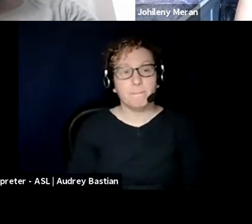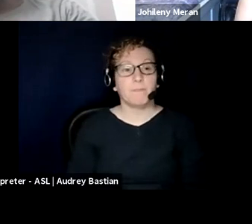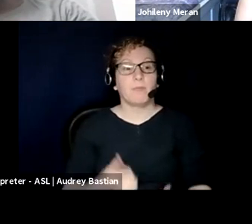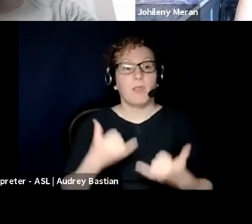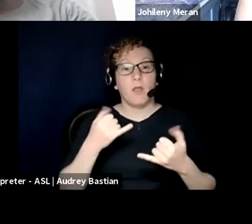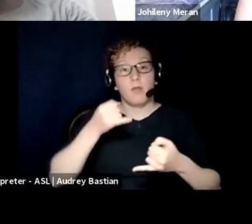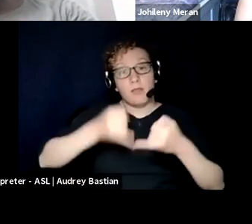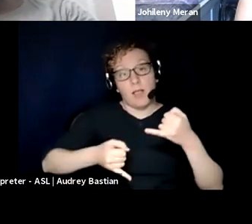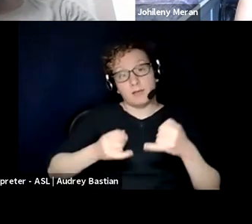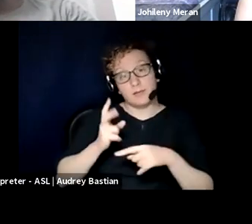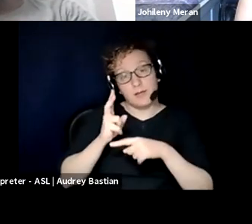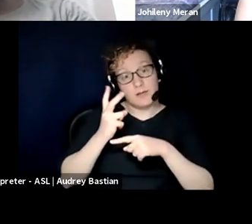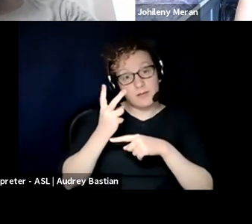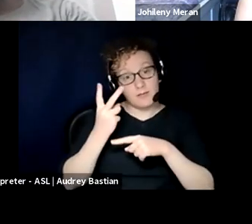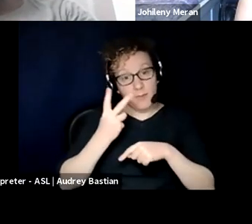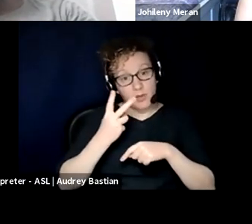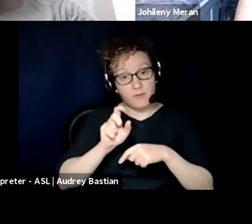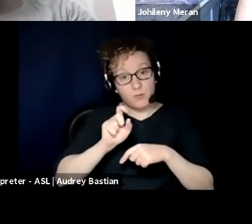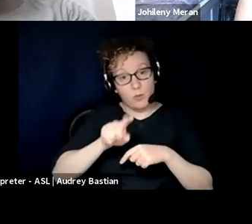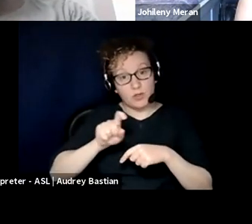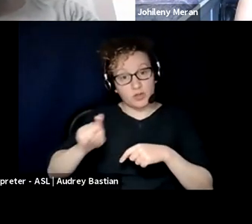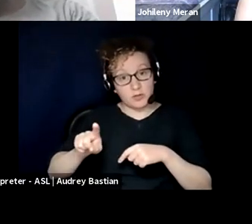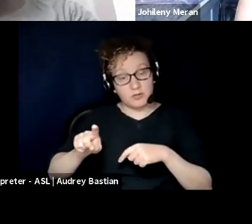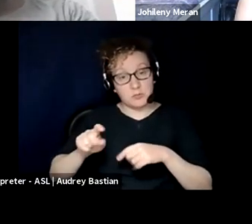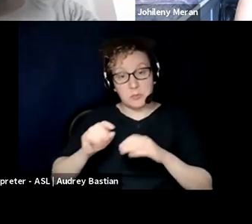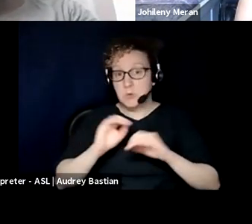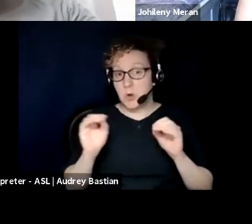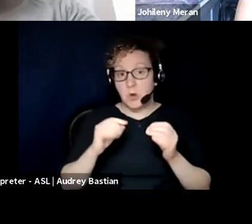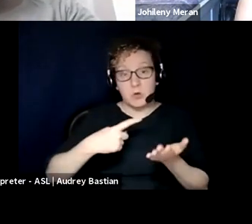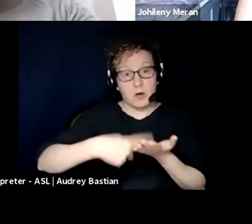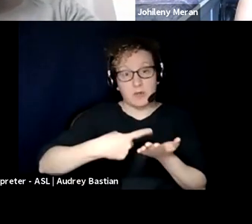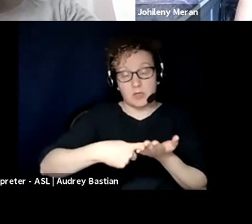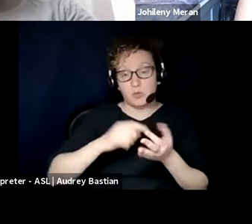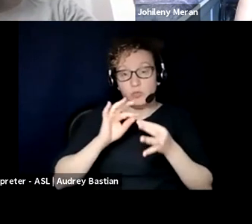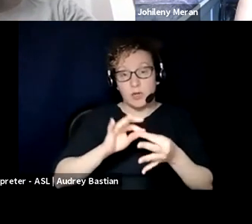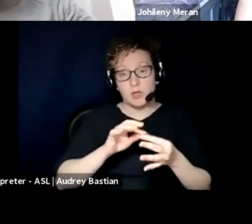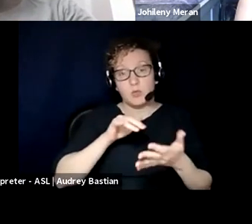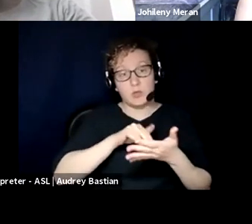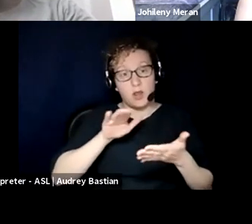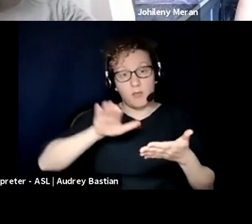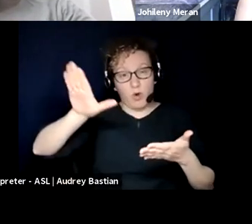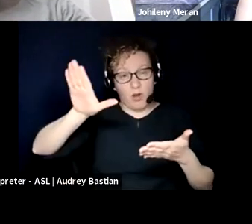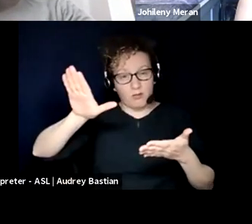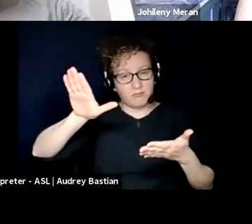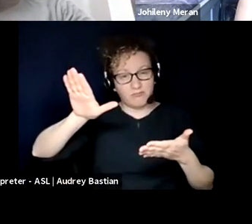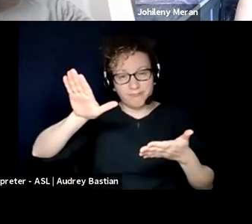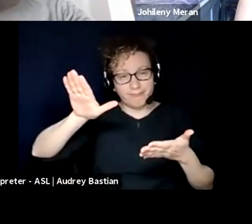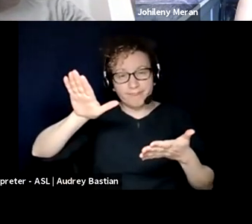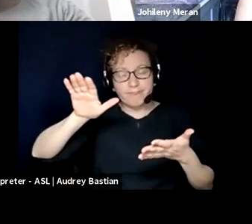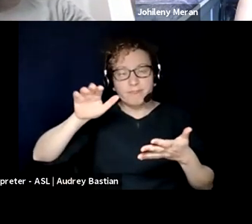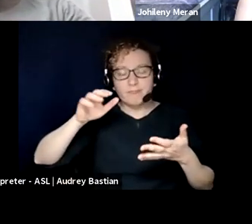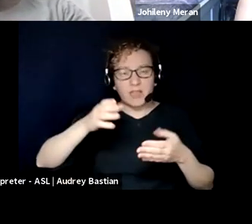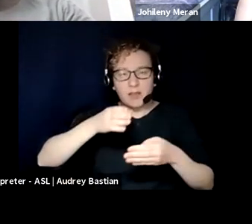of questions and no conversation related to study abroad would really be complete without